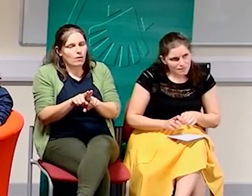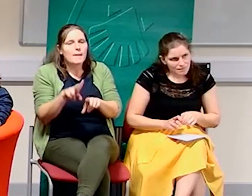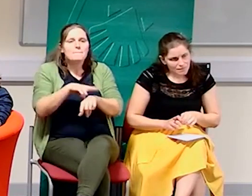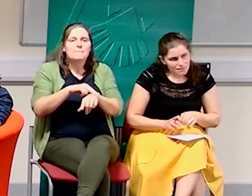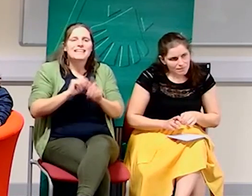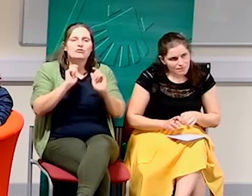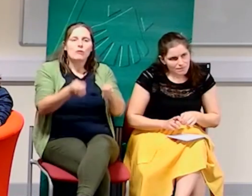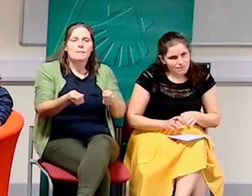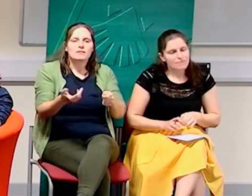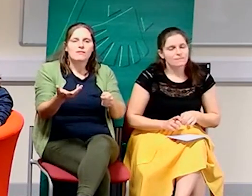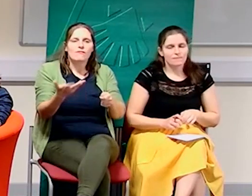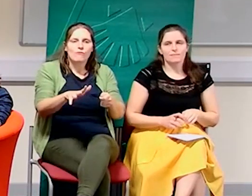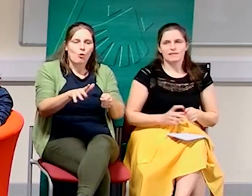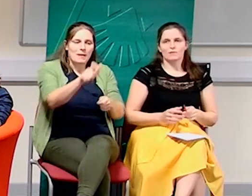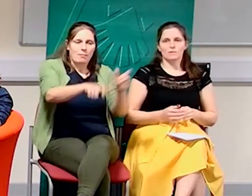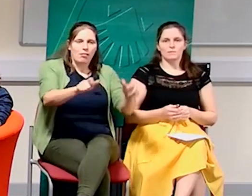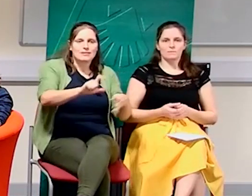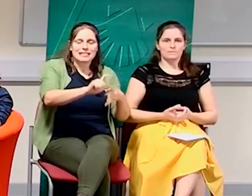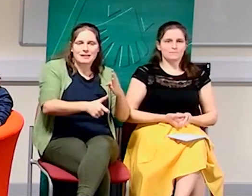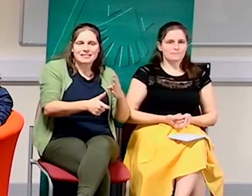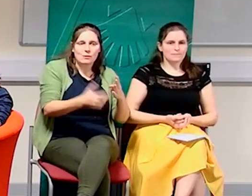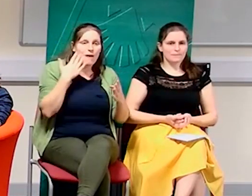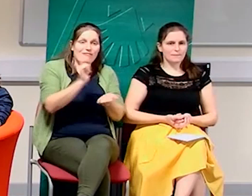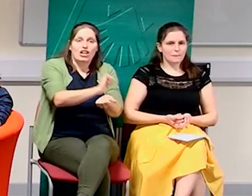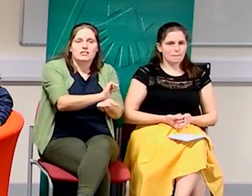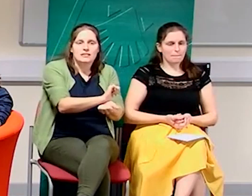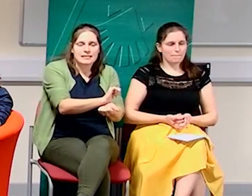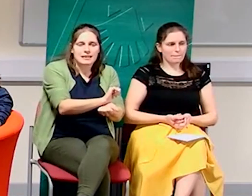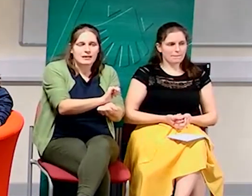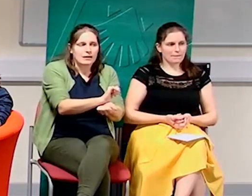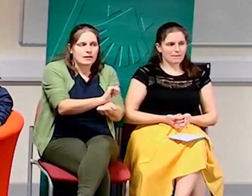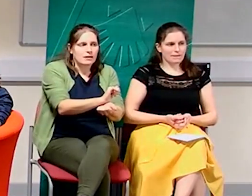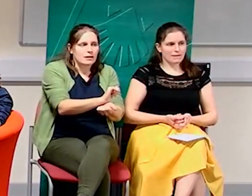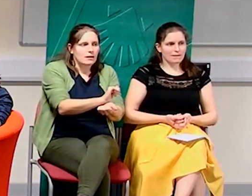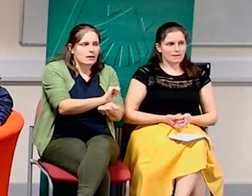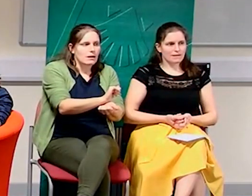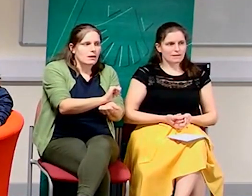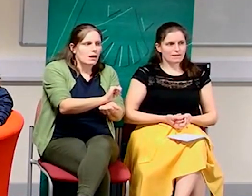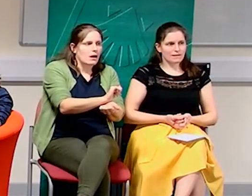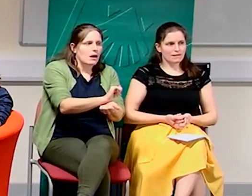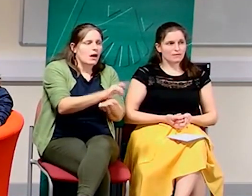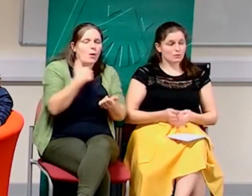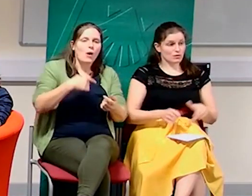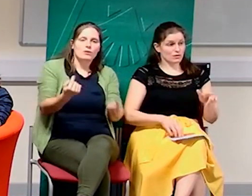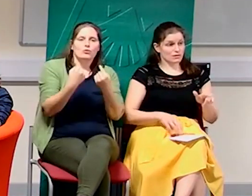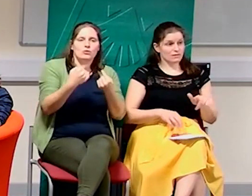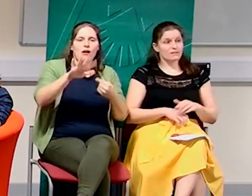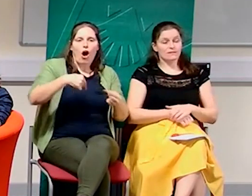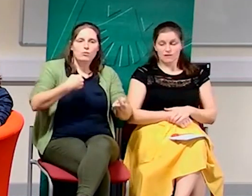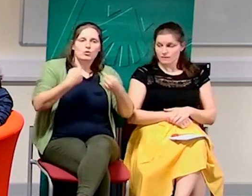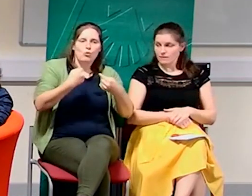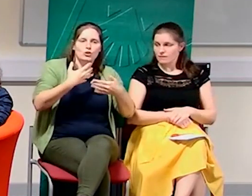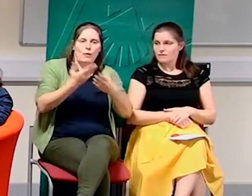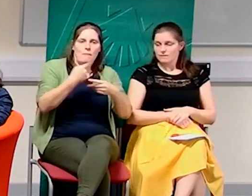people with disabilities and in custody as I was tortured with mine I think they really important